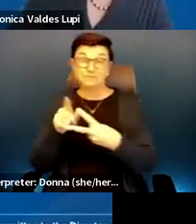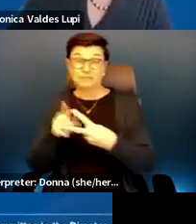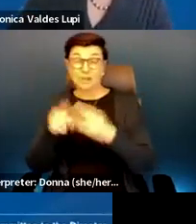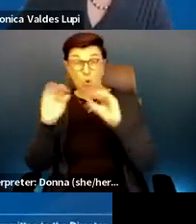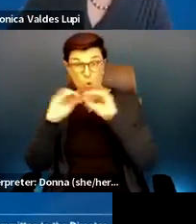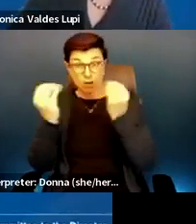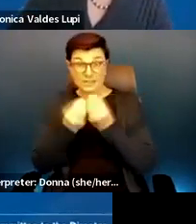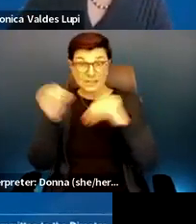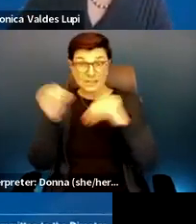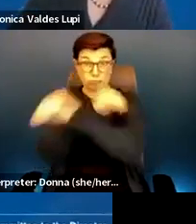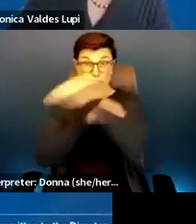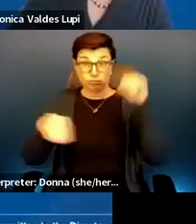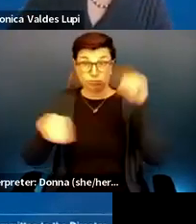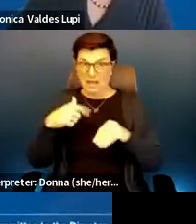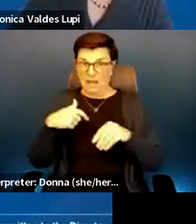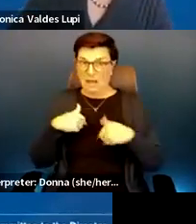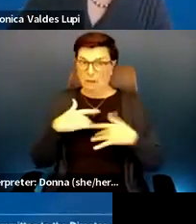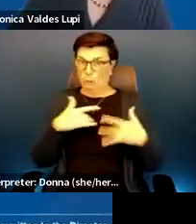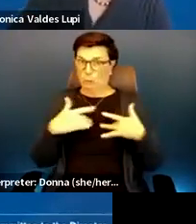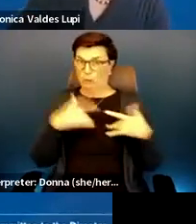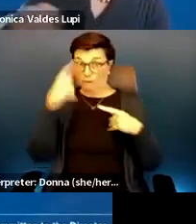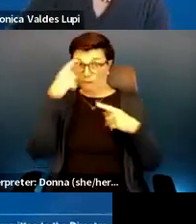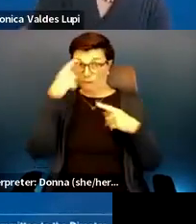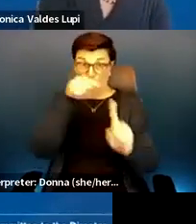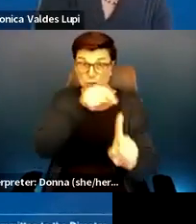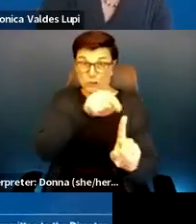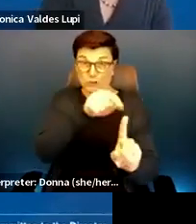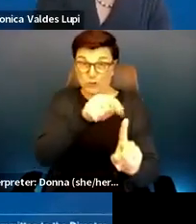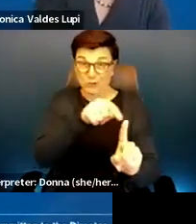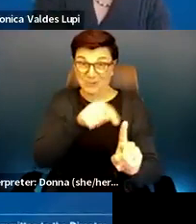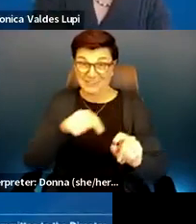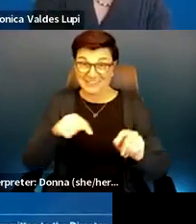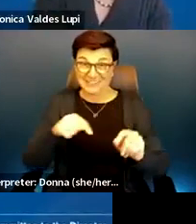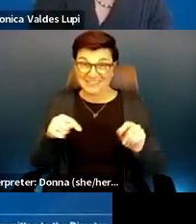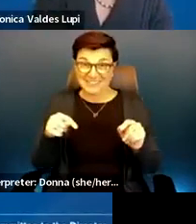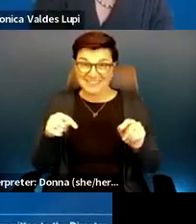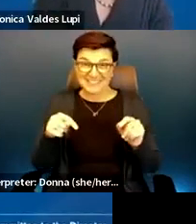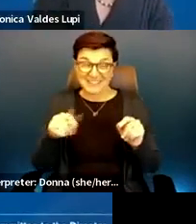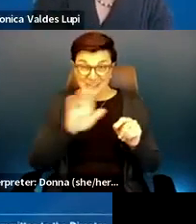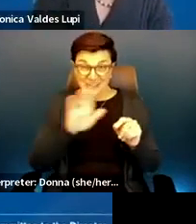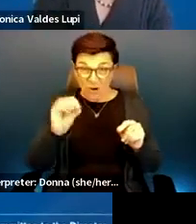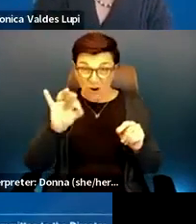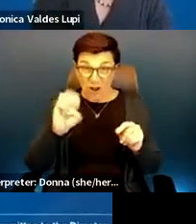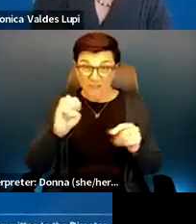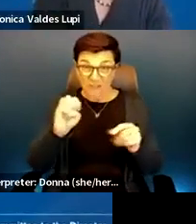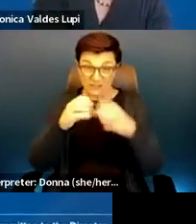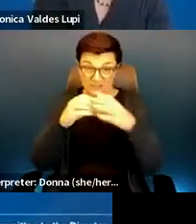because I look at all the spokes coming off of your office and the responsibility that you have to them.